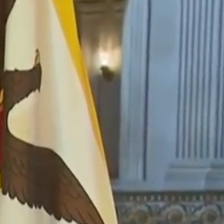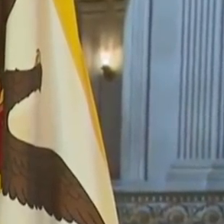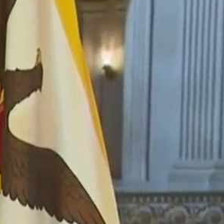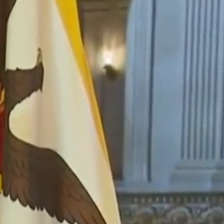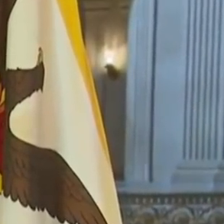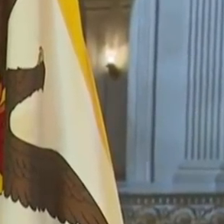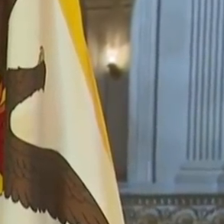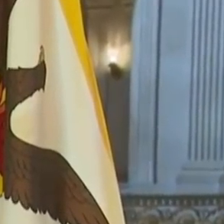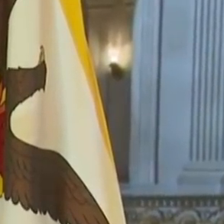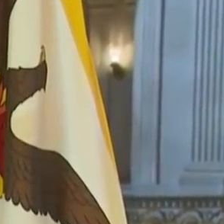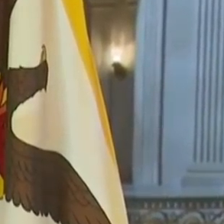DR. GRANT KOUFAX.